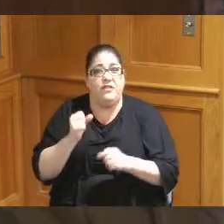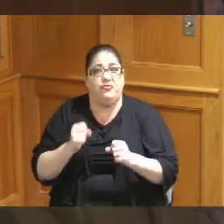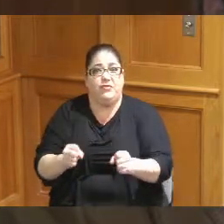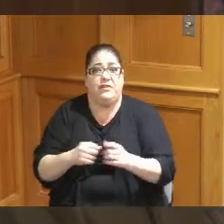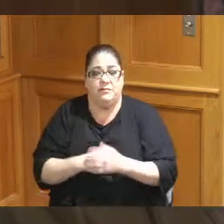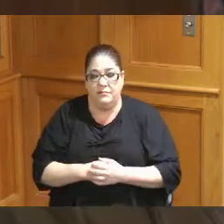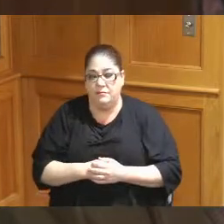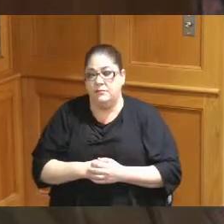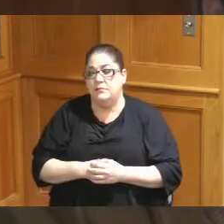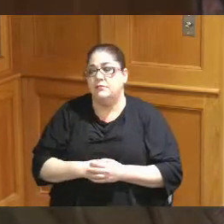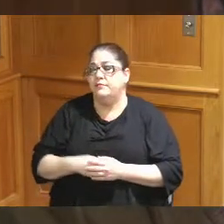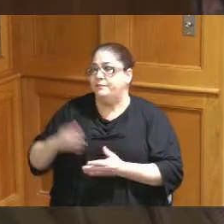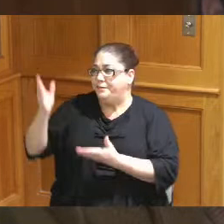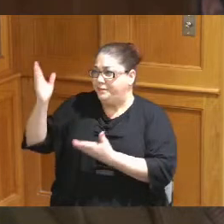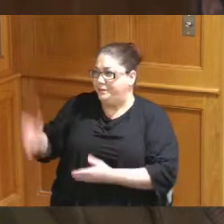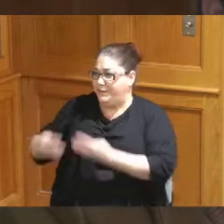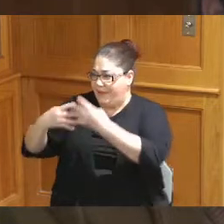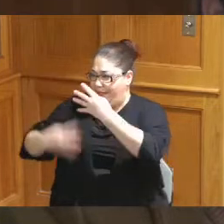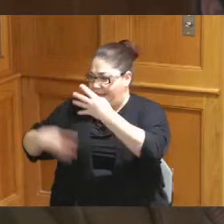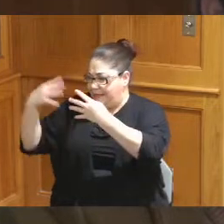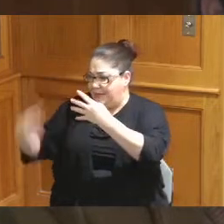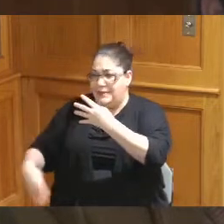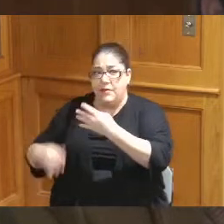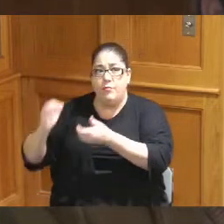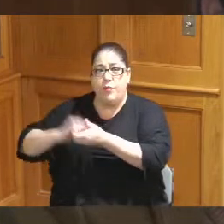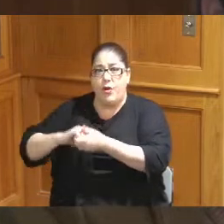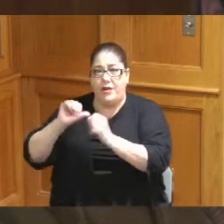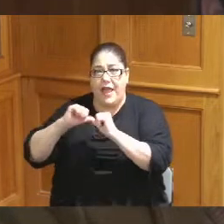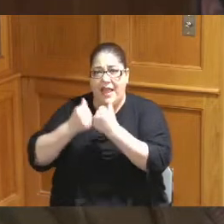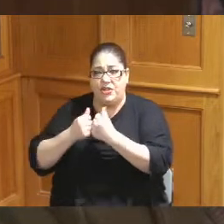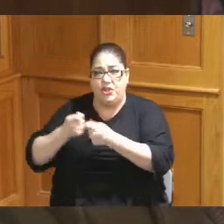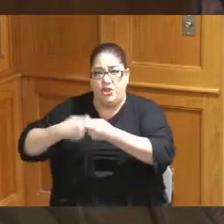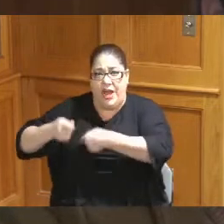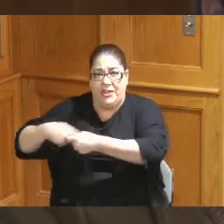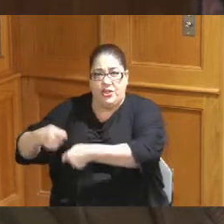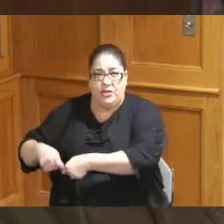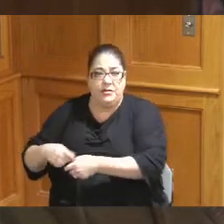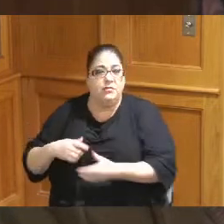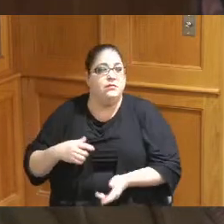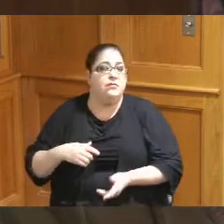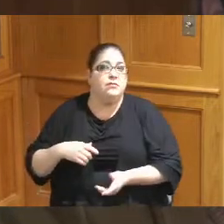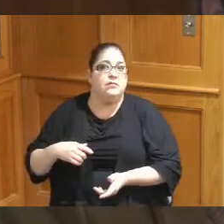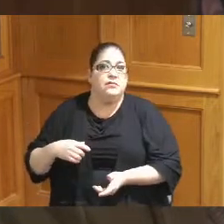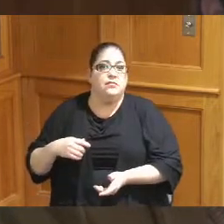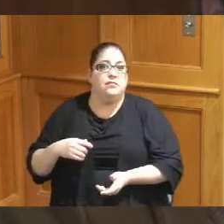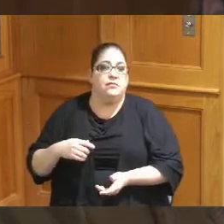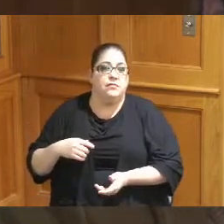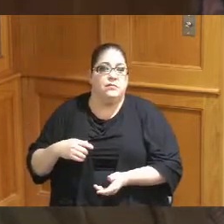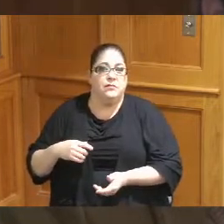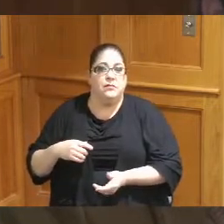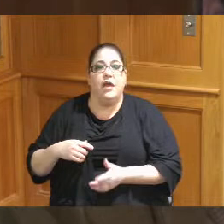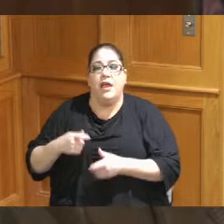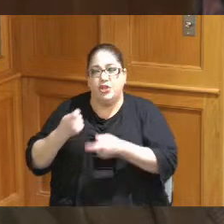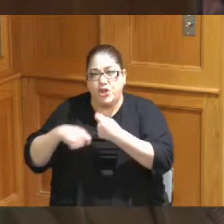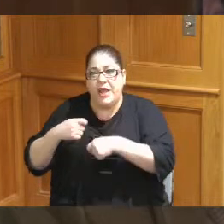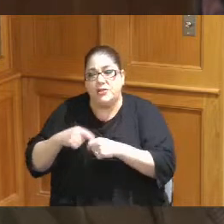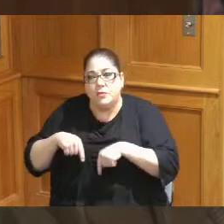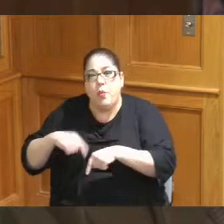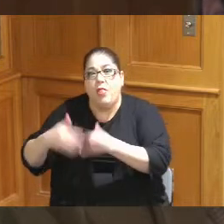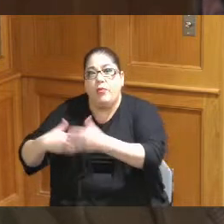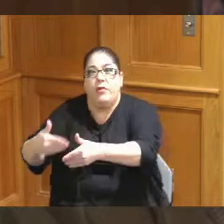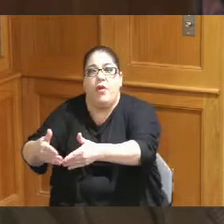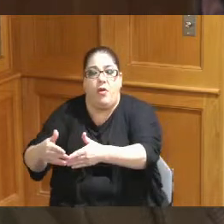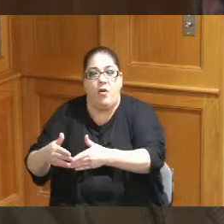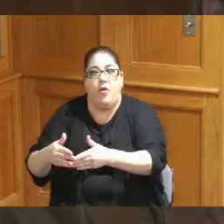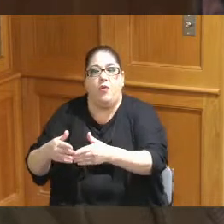partner agencies I assume this list changes I mean I know this has changed as you go because there